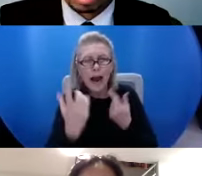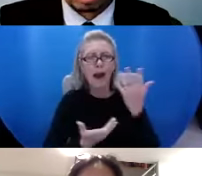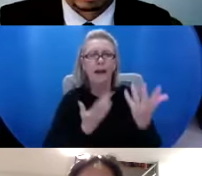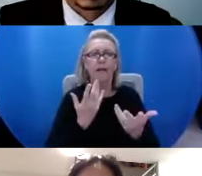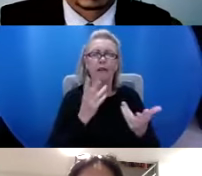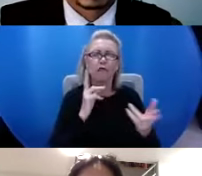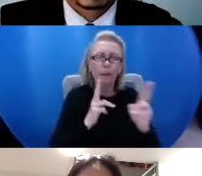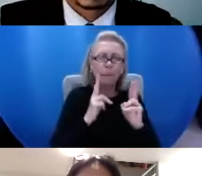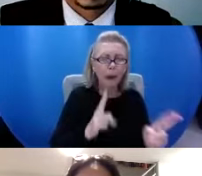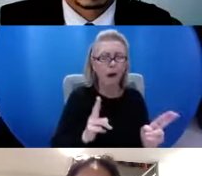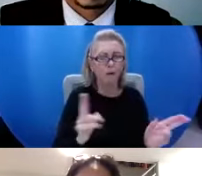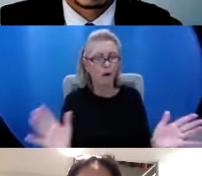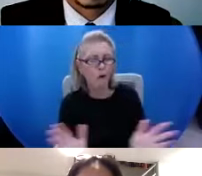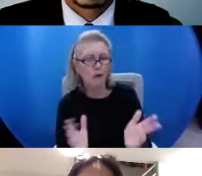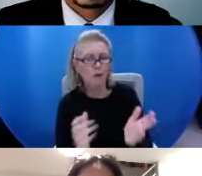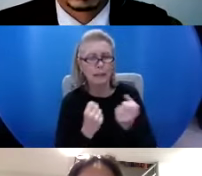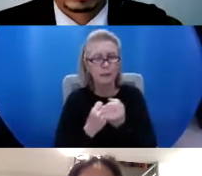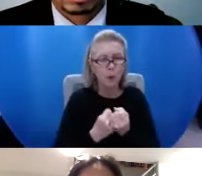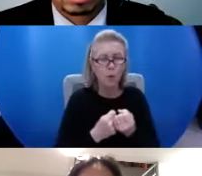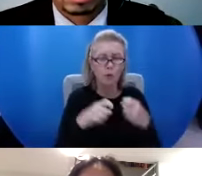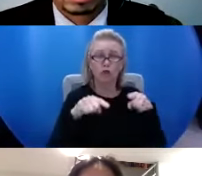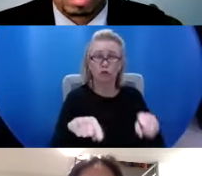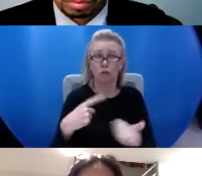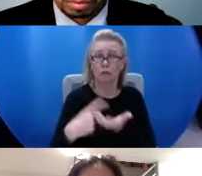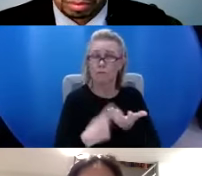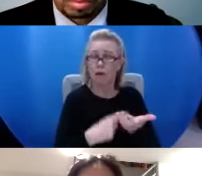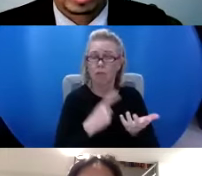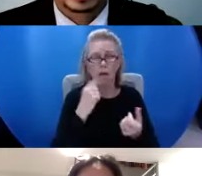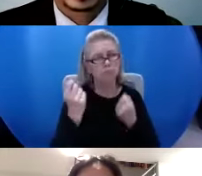During discussions, there is understanding and respect of each other's view,